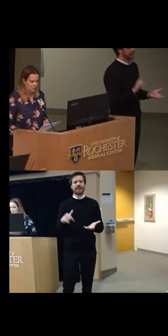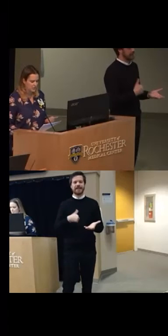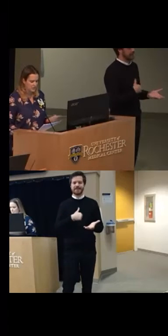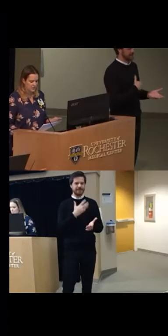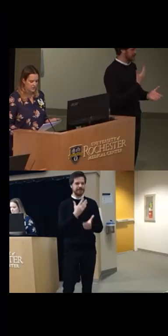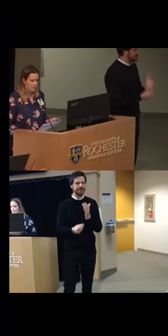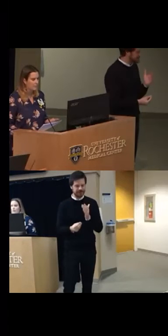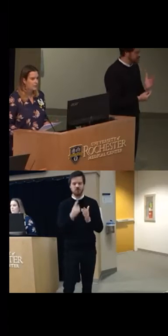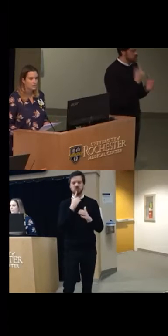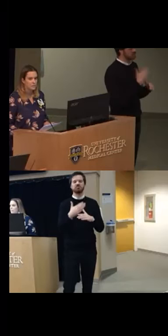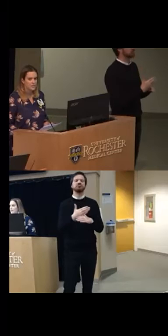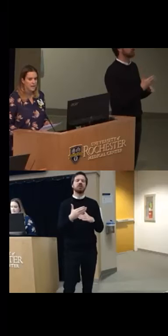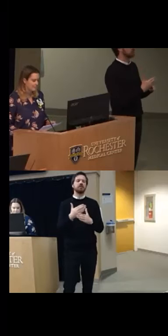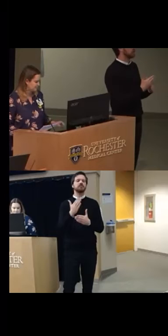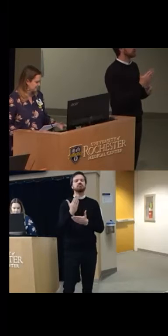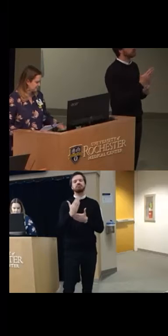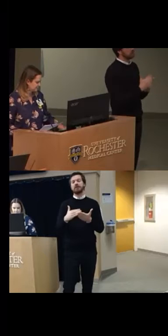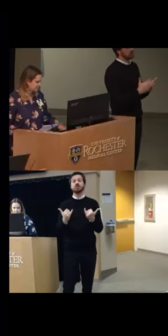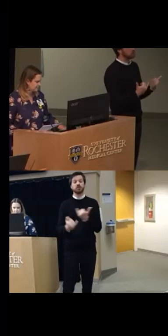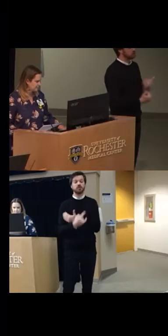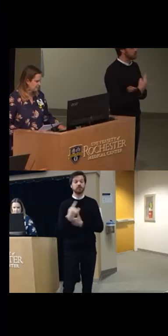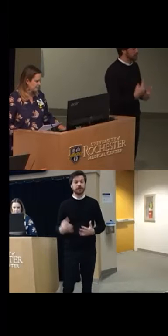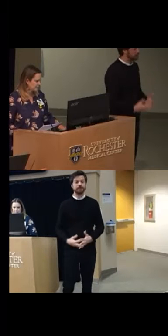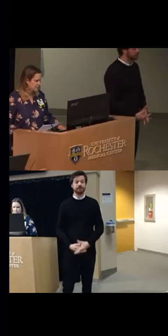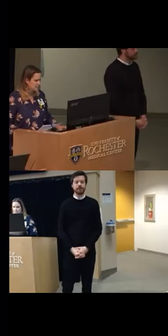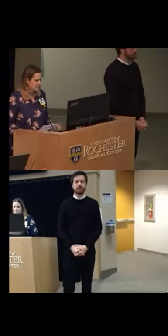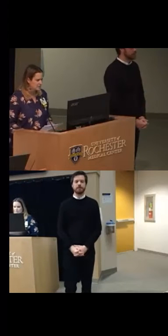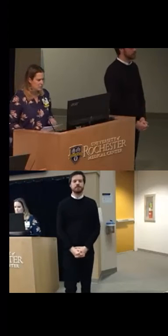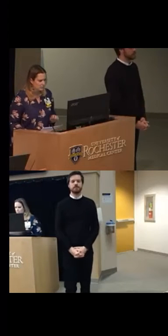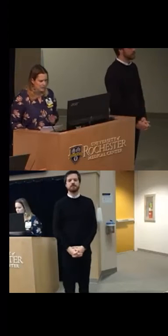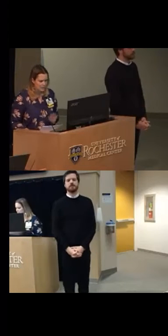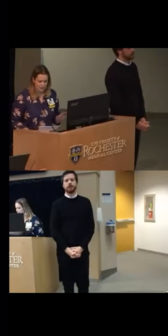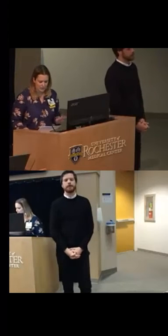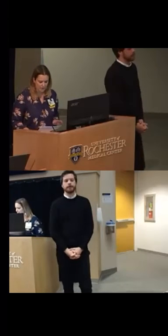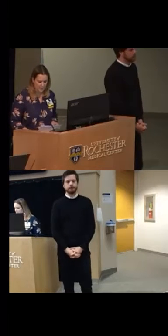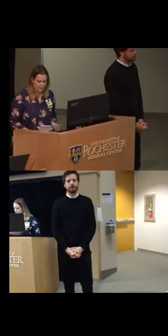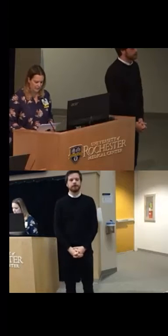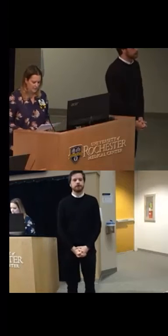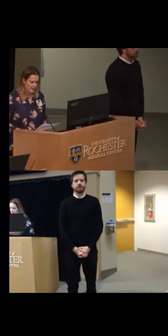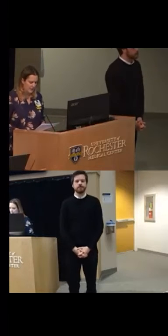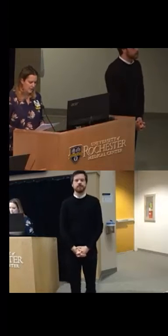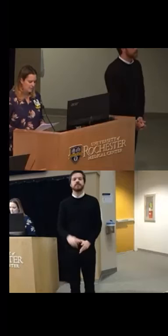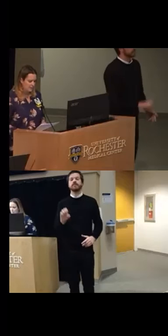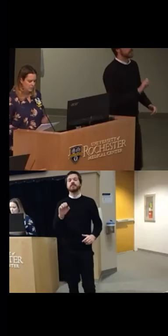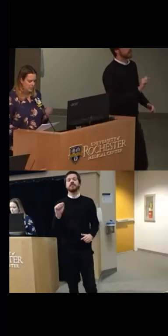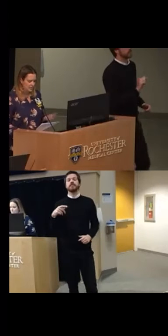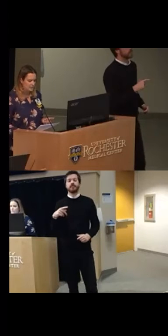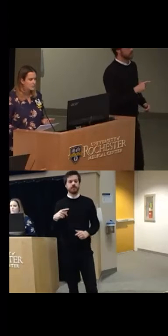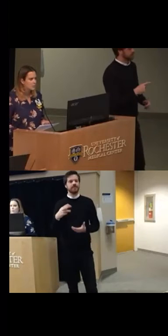which which I'm going to share and part with you today so history of our EAP um Employee Assistance